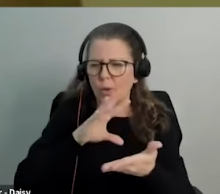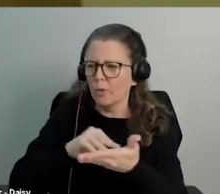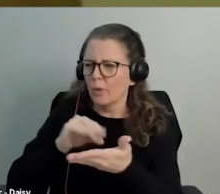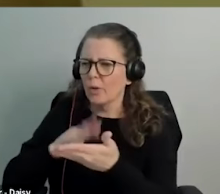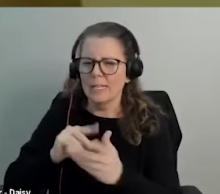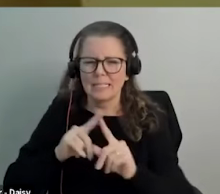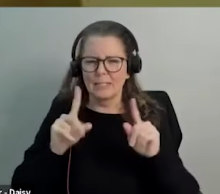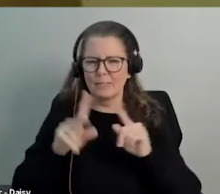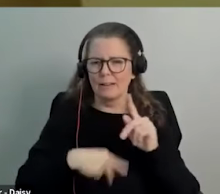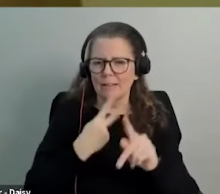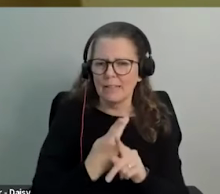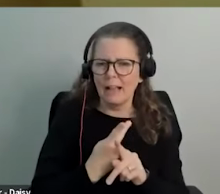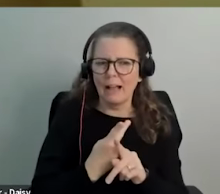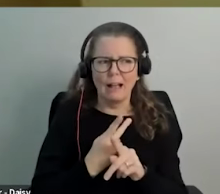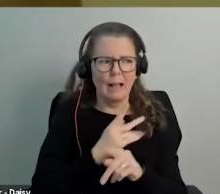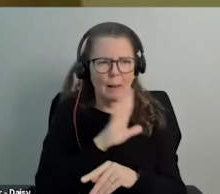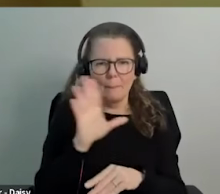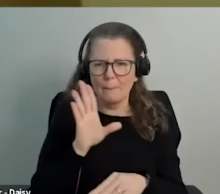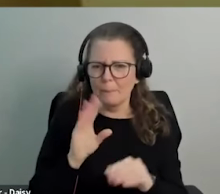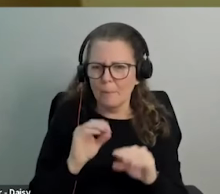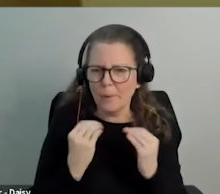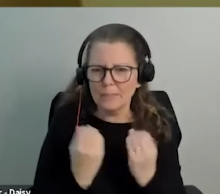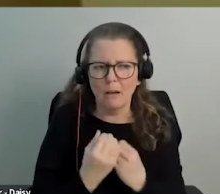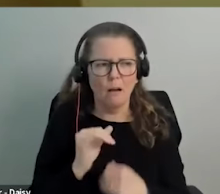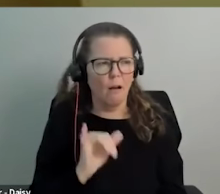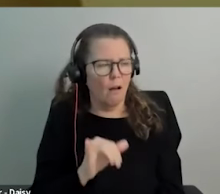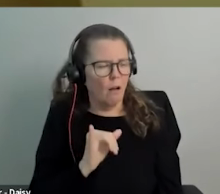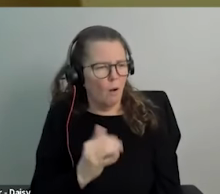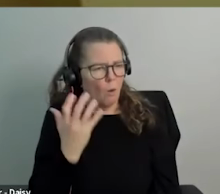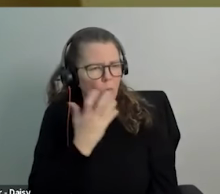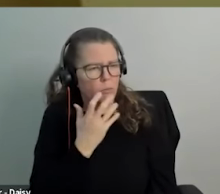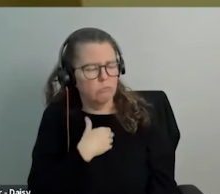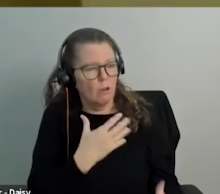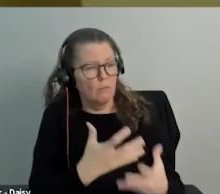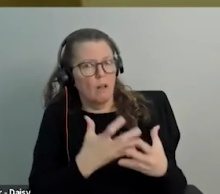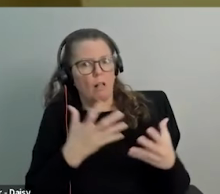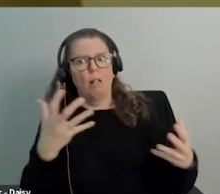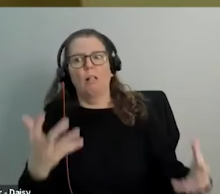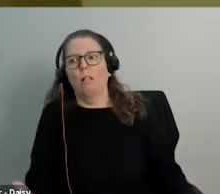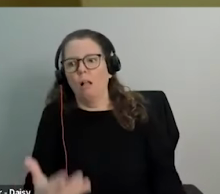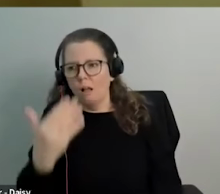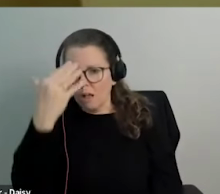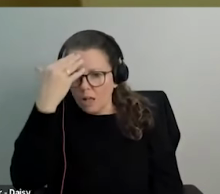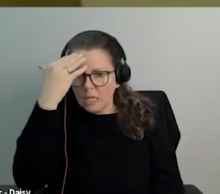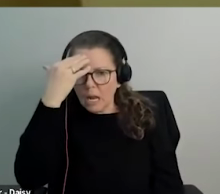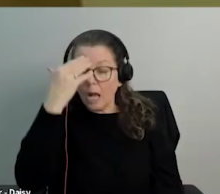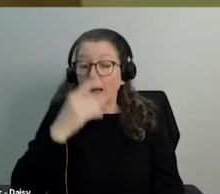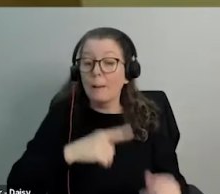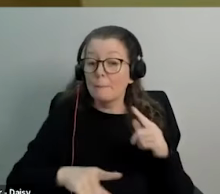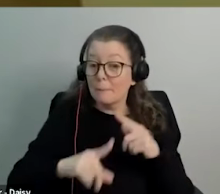that are out there, and they have a wealth of knowledge, but they're also are looking for people to volunteer.